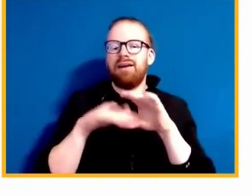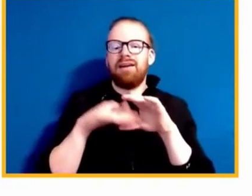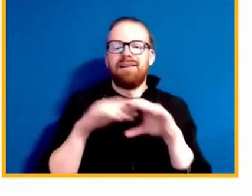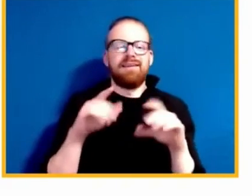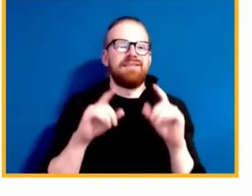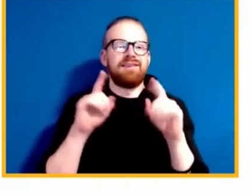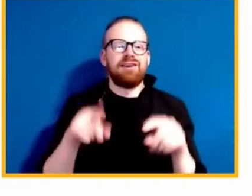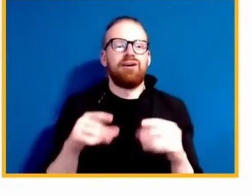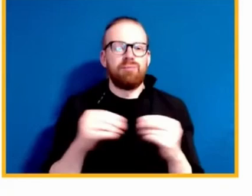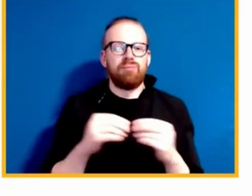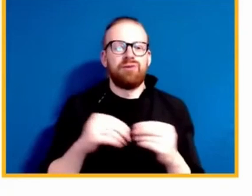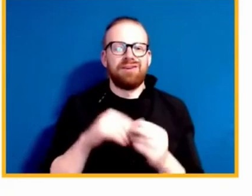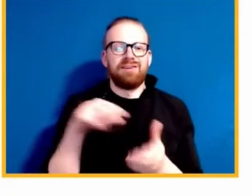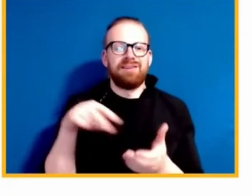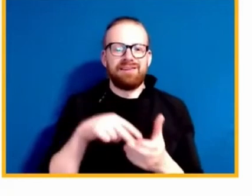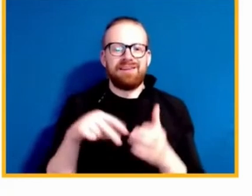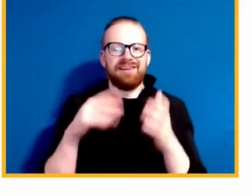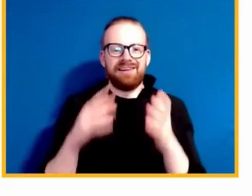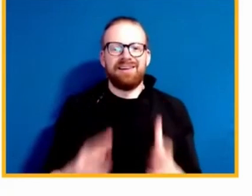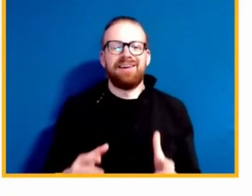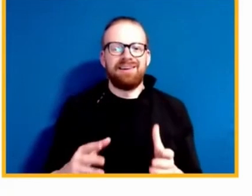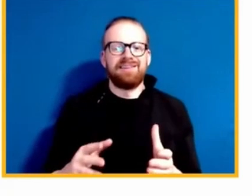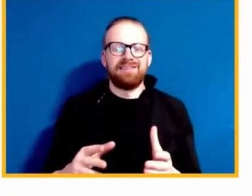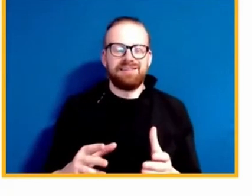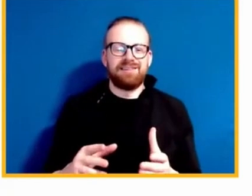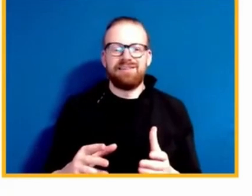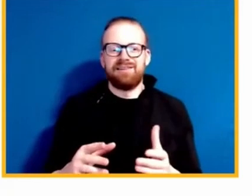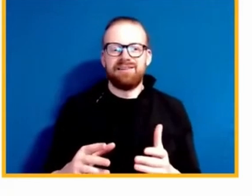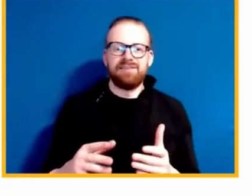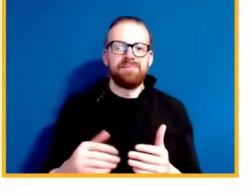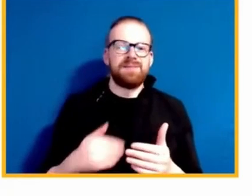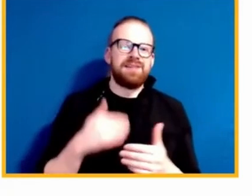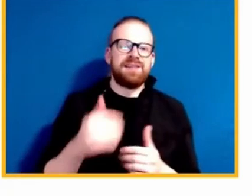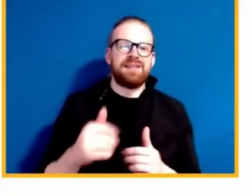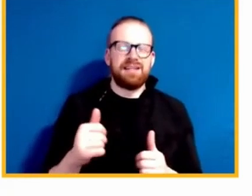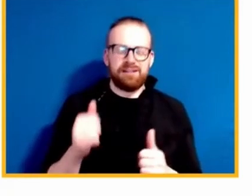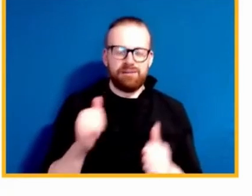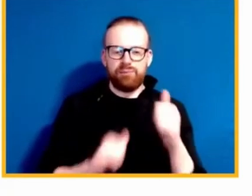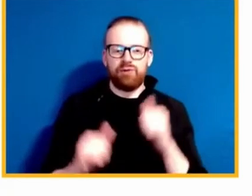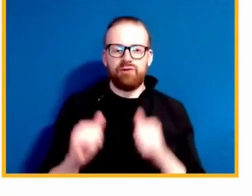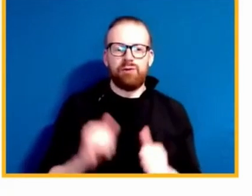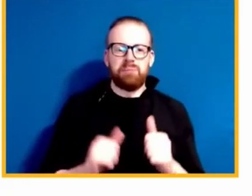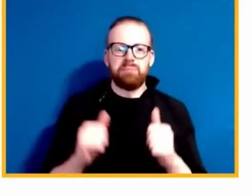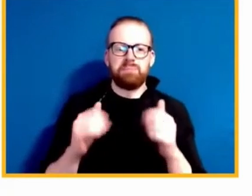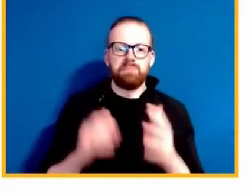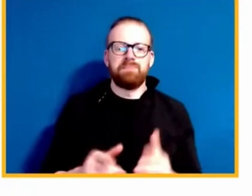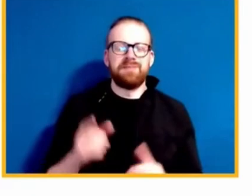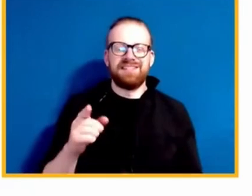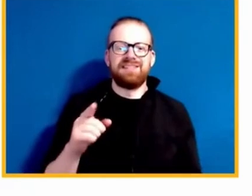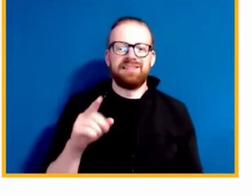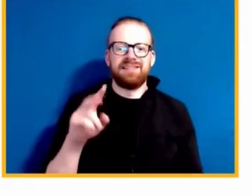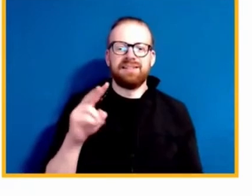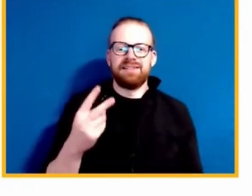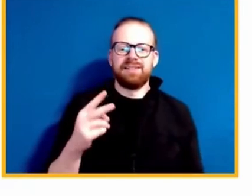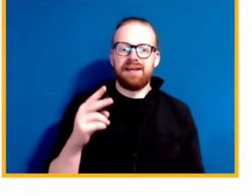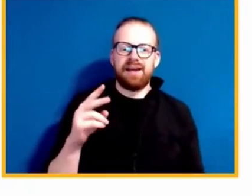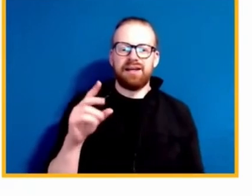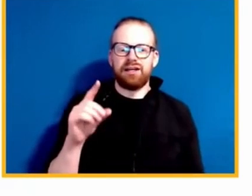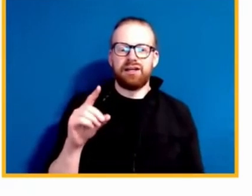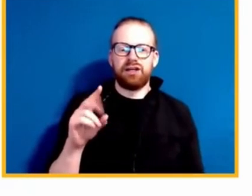showing off more dances. So let's get on to our next performance which happens to actually be our second duo for the evening.